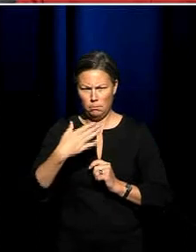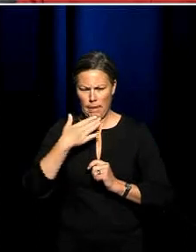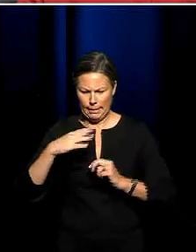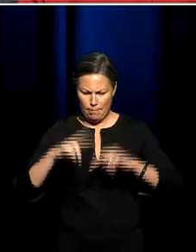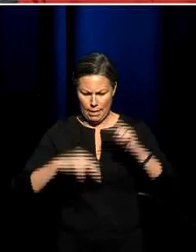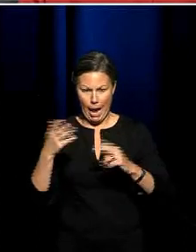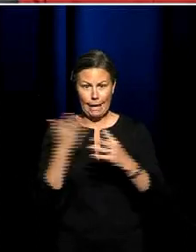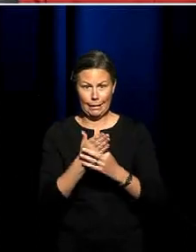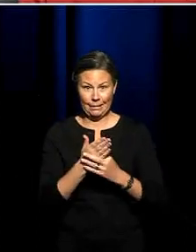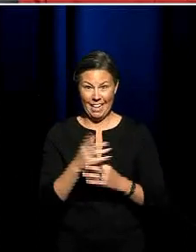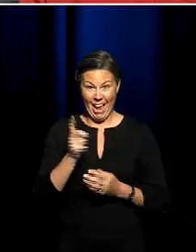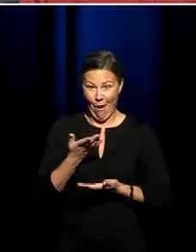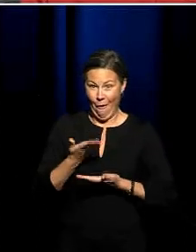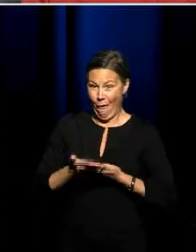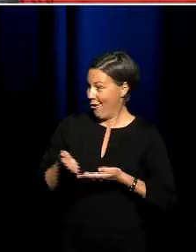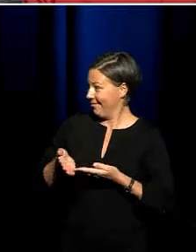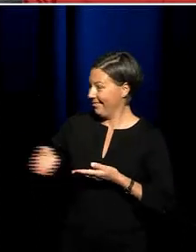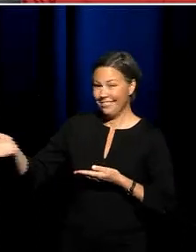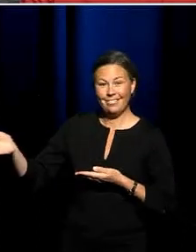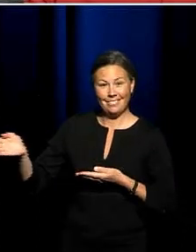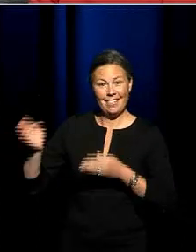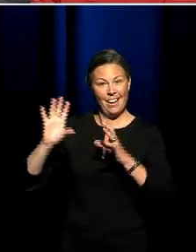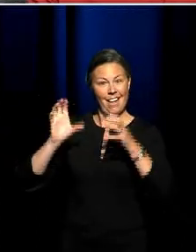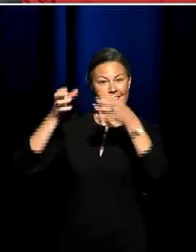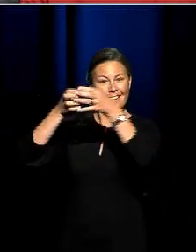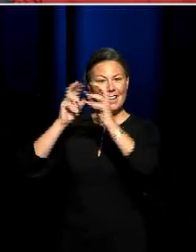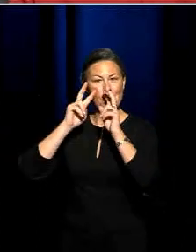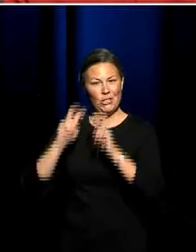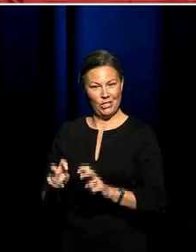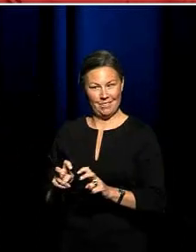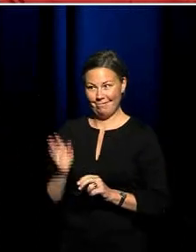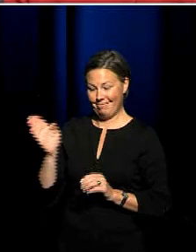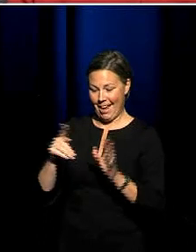this Royal Commission, Commission Atkinson, sitting on my immediate left.